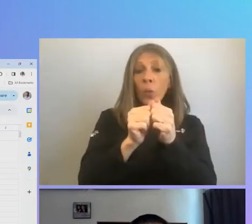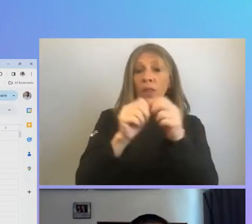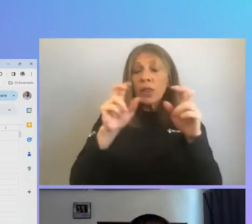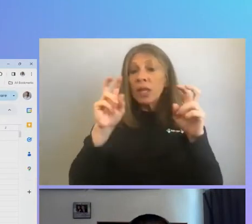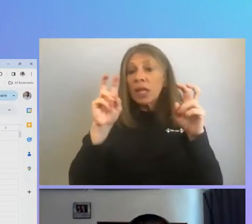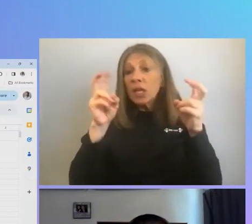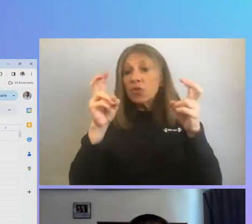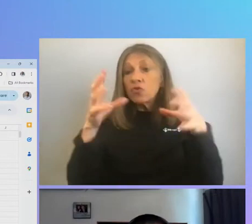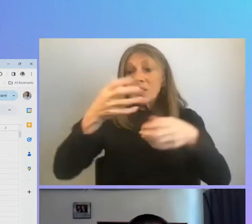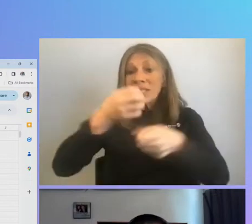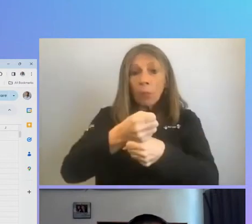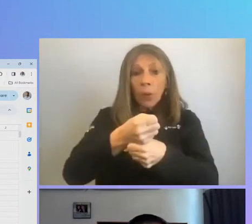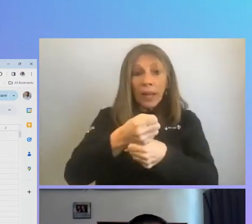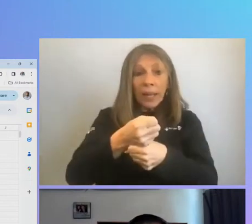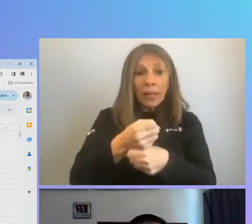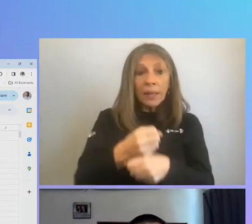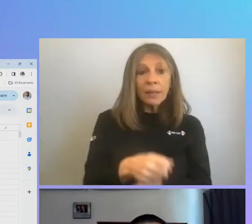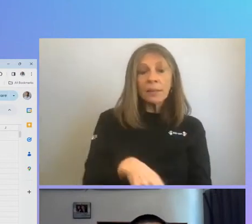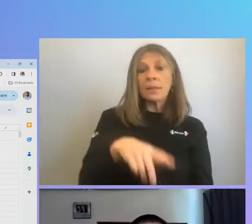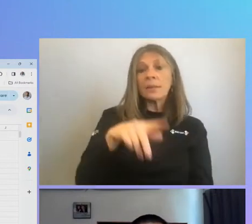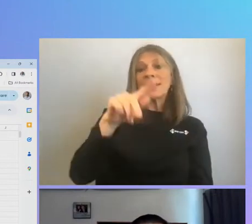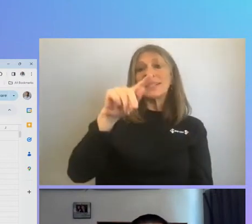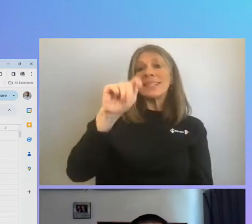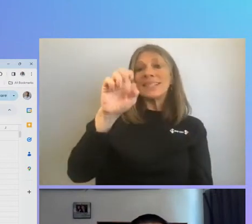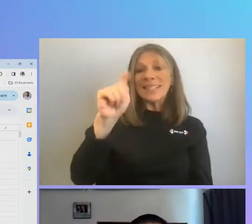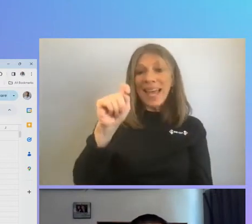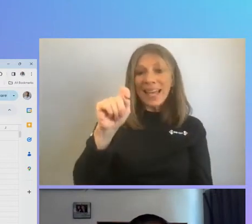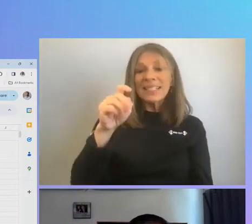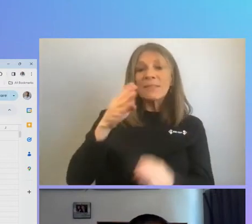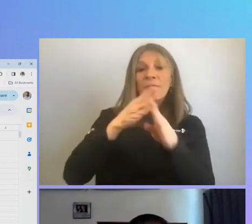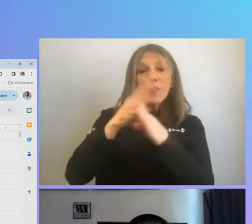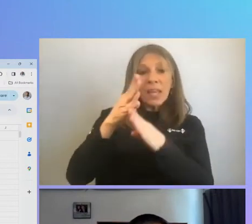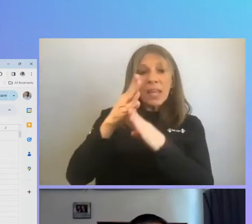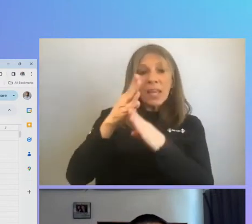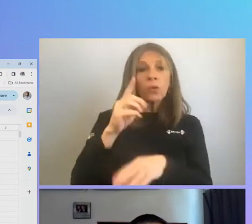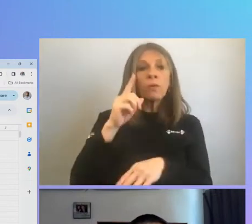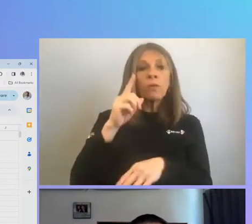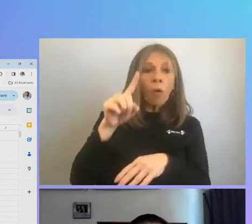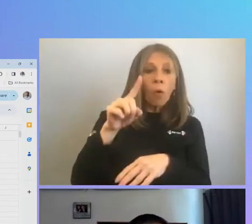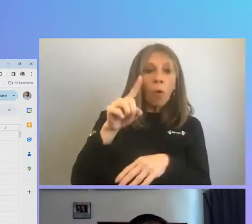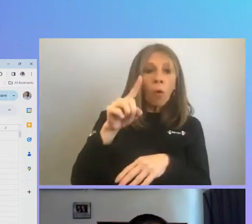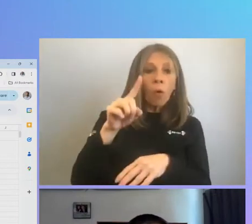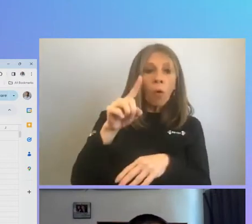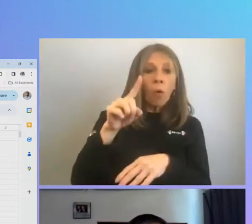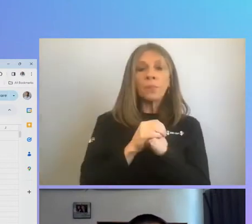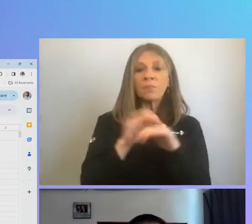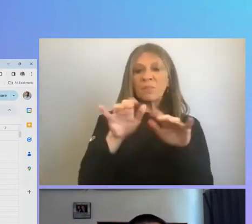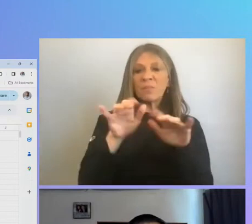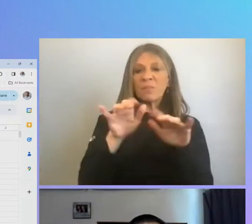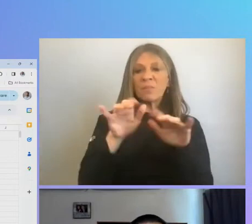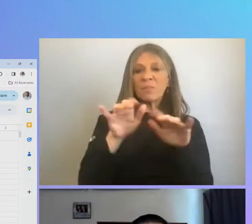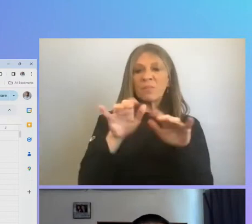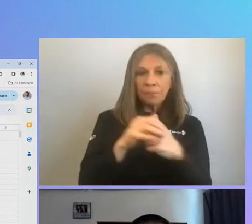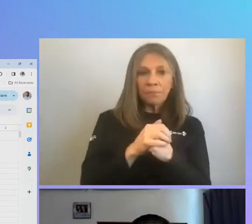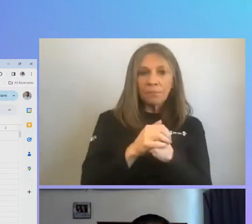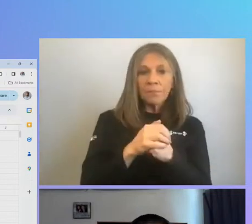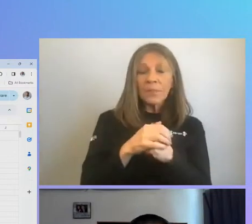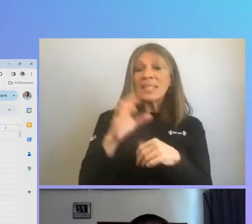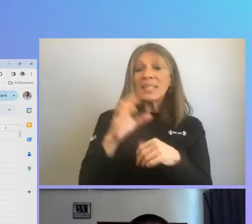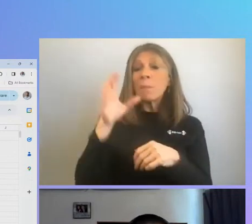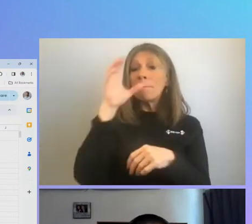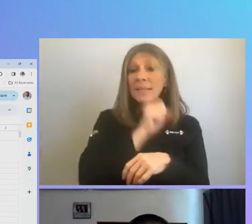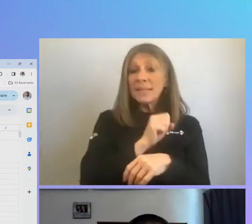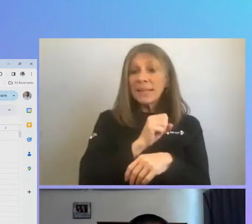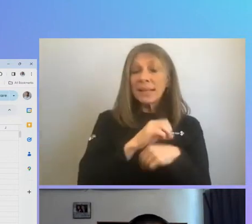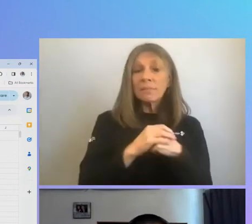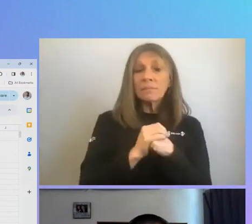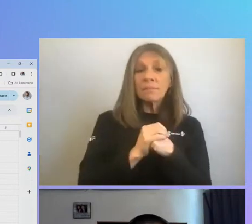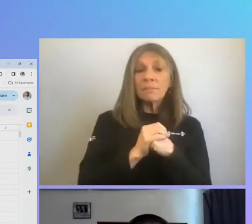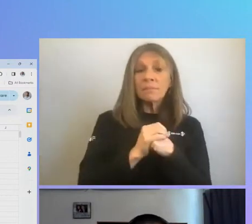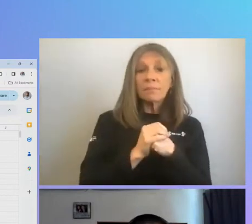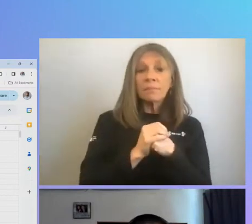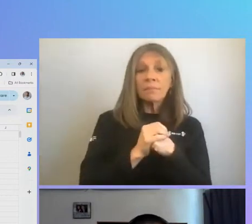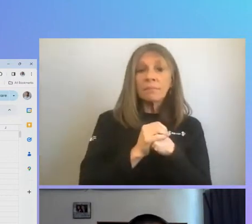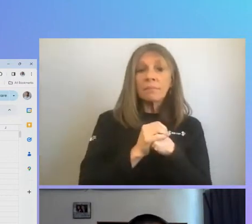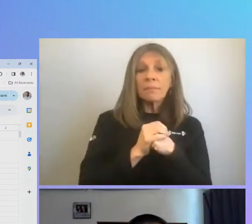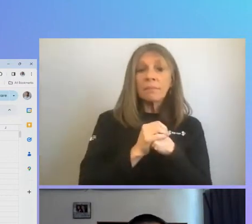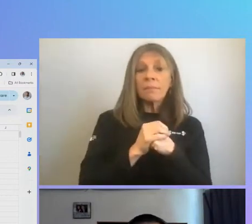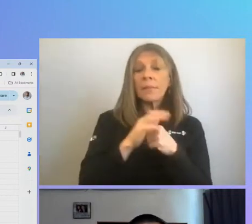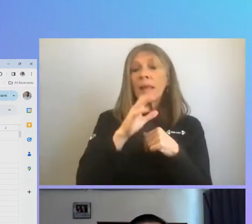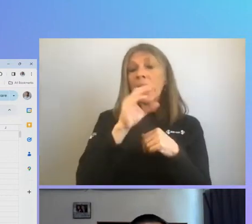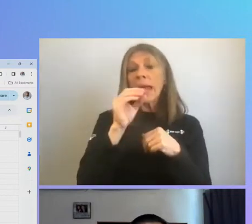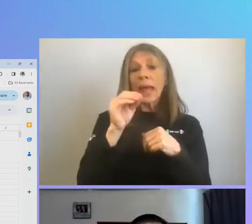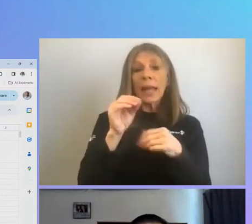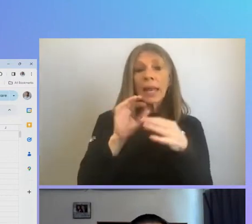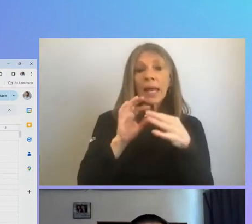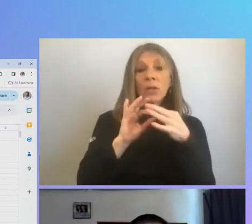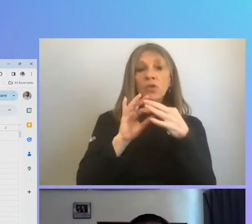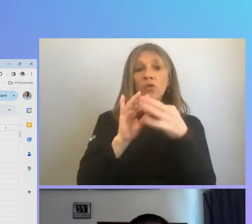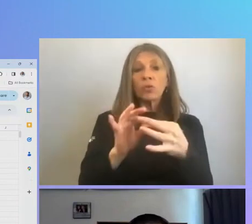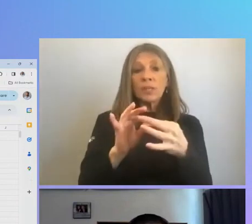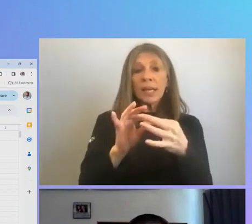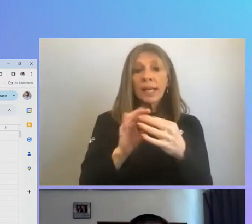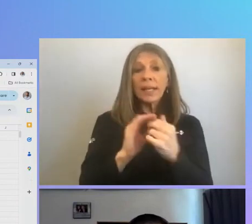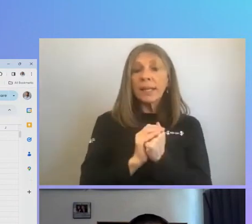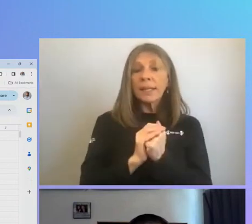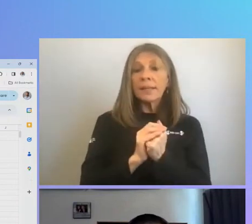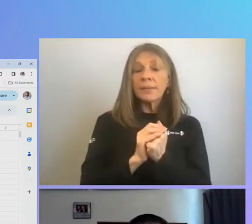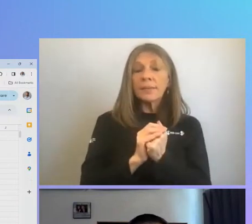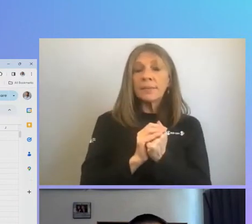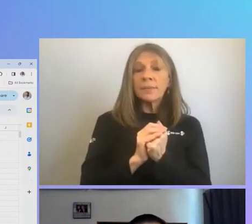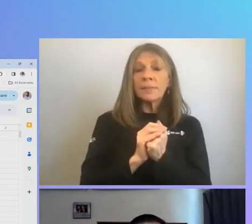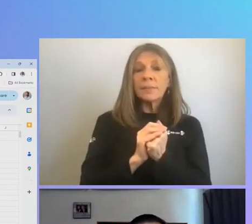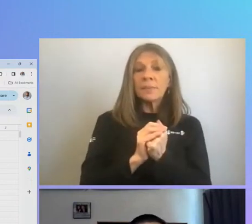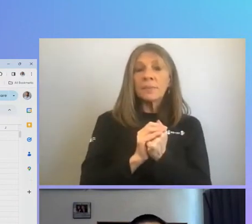field for the text field is missing. And associated. Label